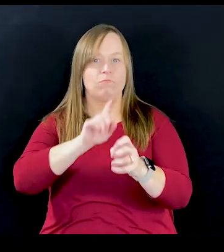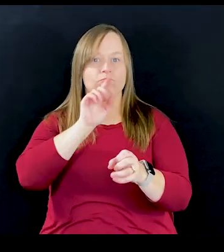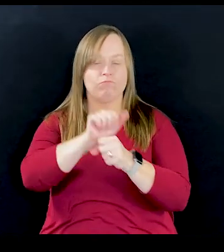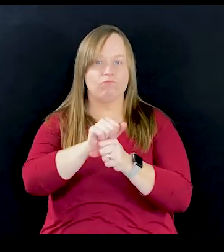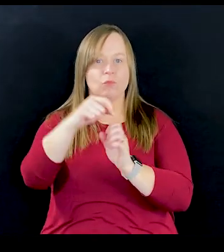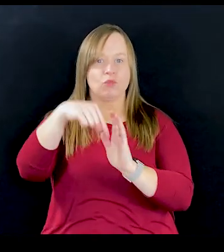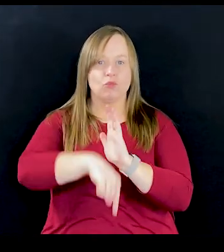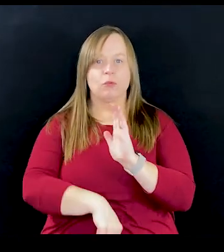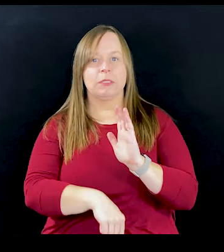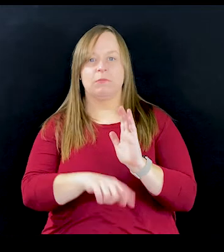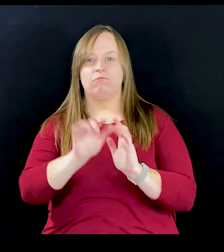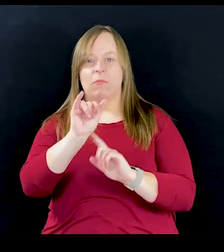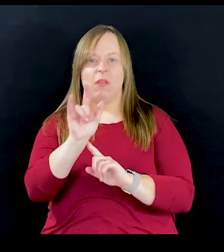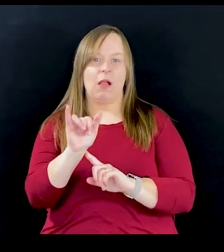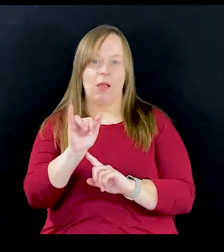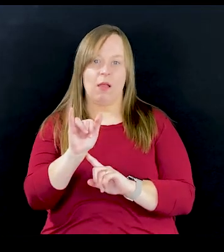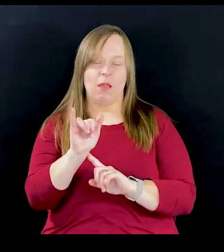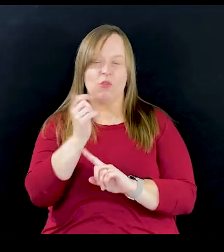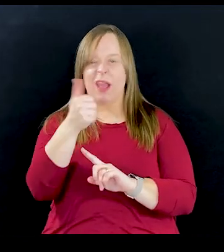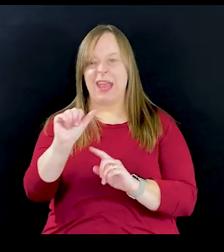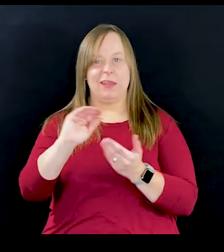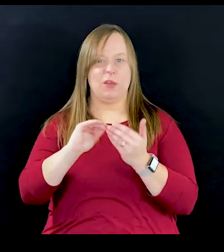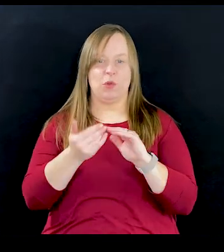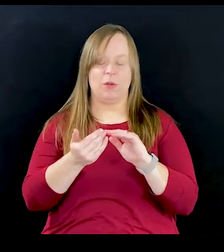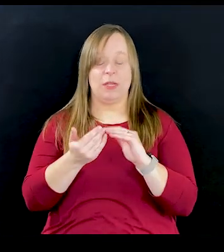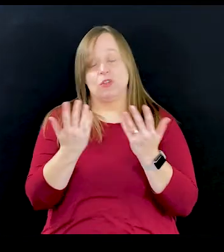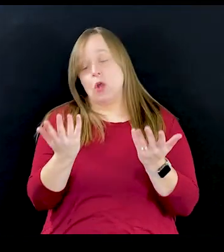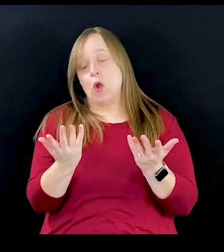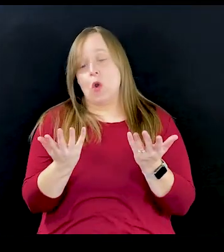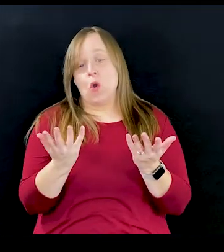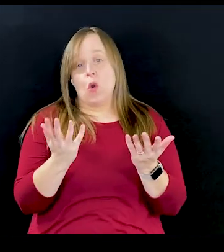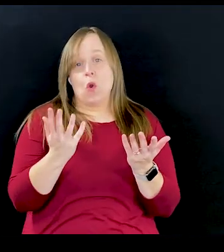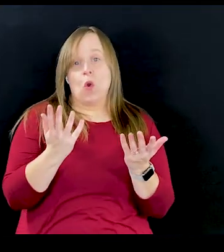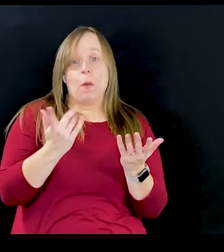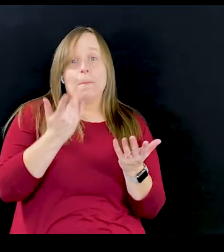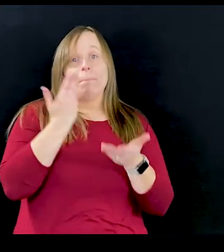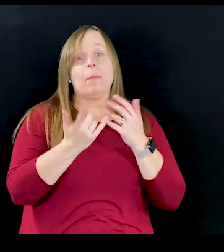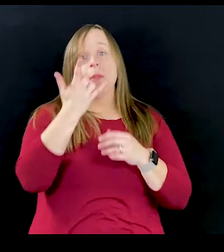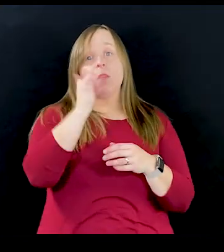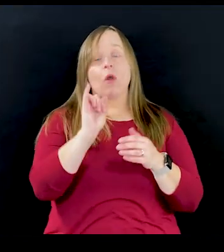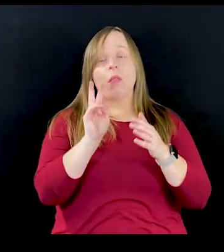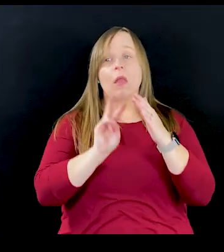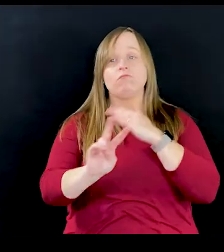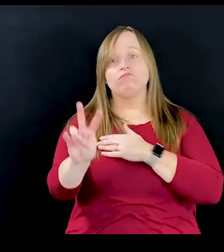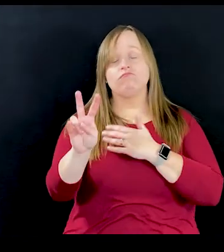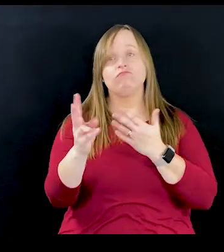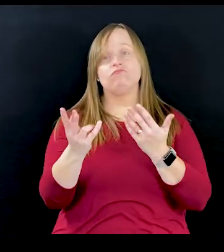to truly be an ally to any community. So what that may look like is, again,